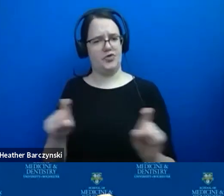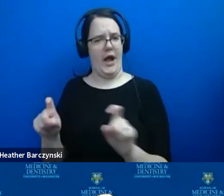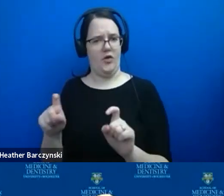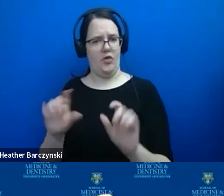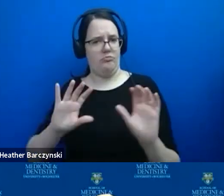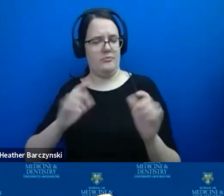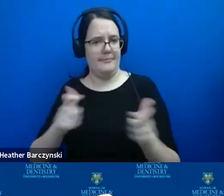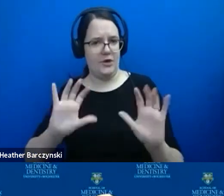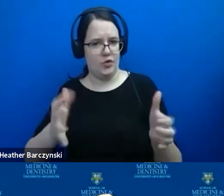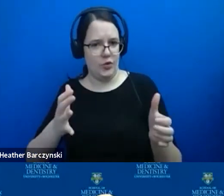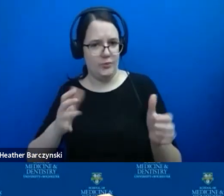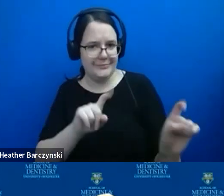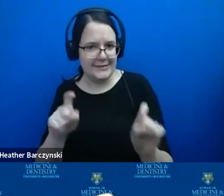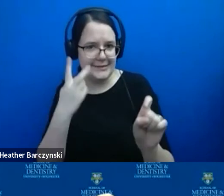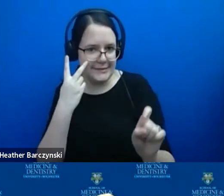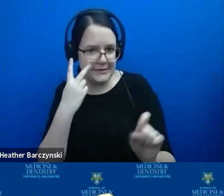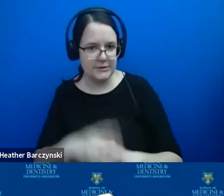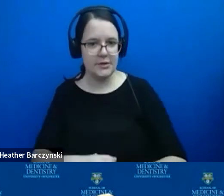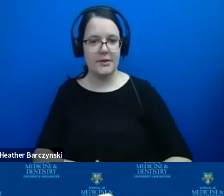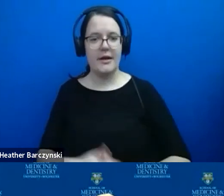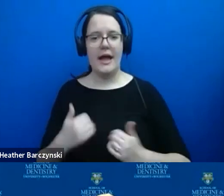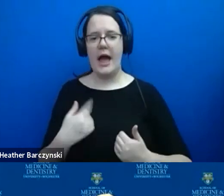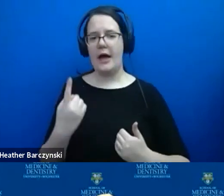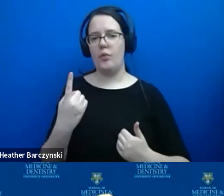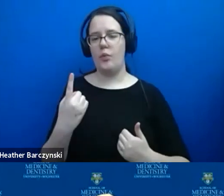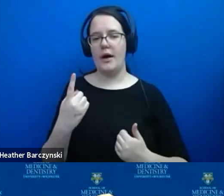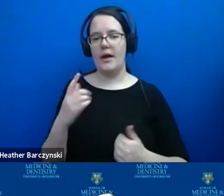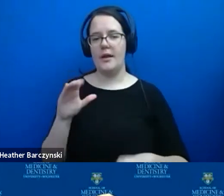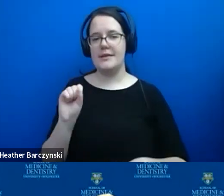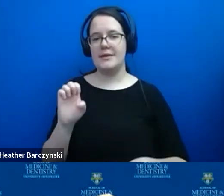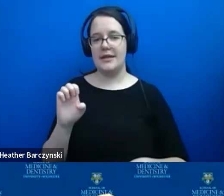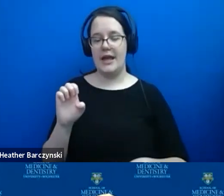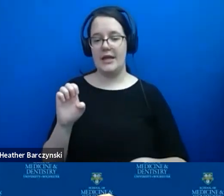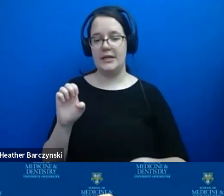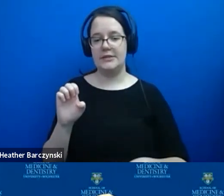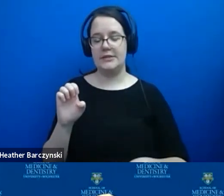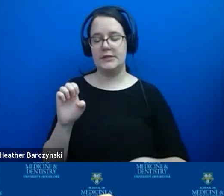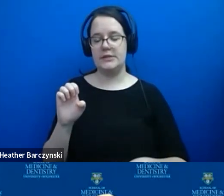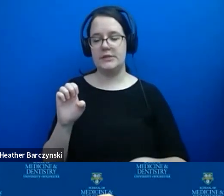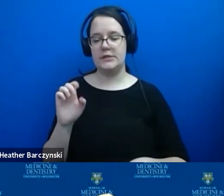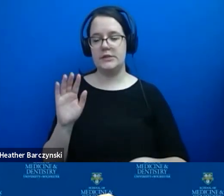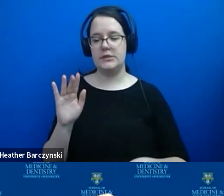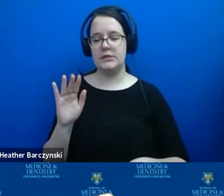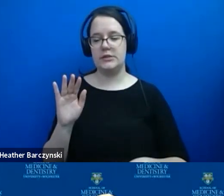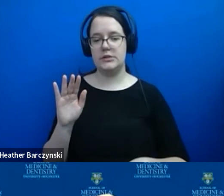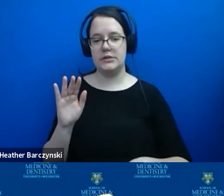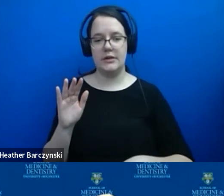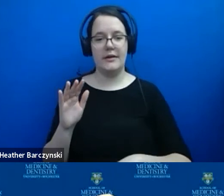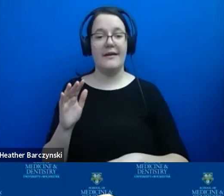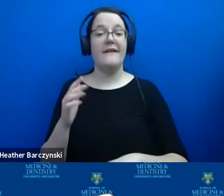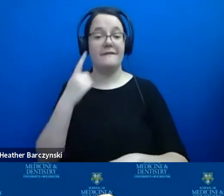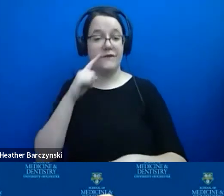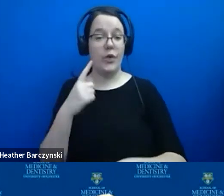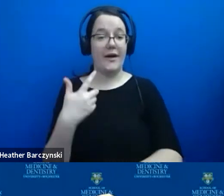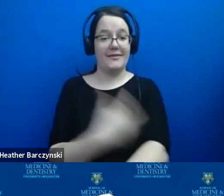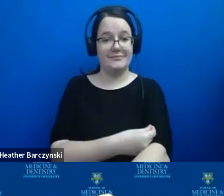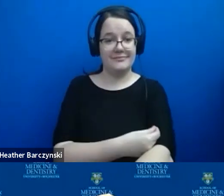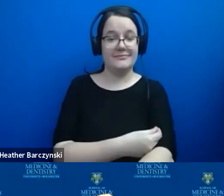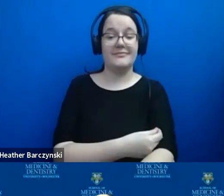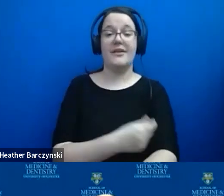one case of infection in uh the vaccines and 19 in the placebo so they had 20 infections overall